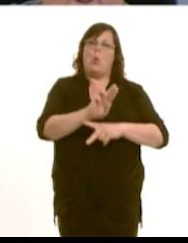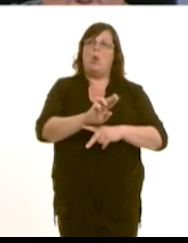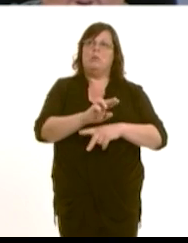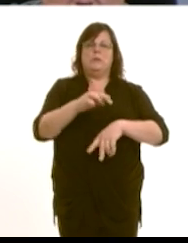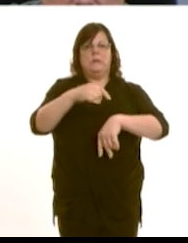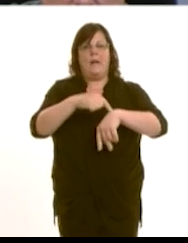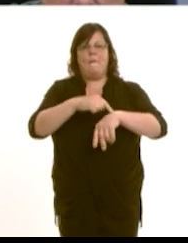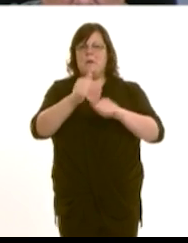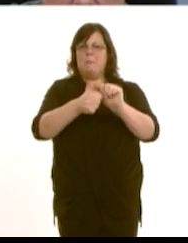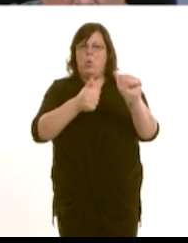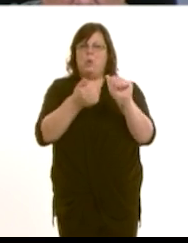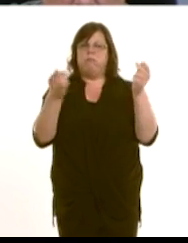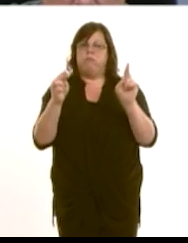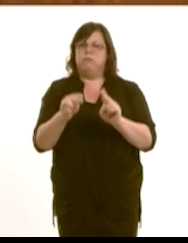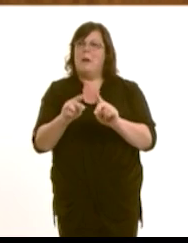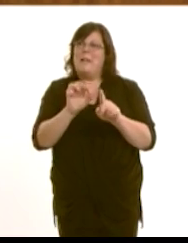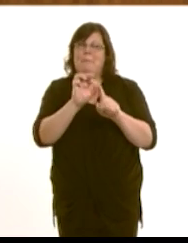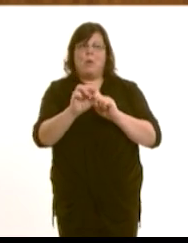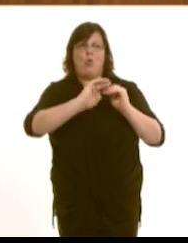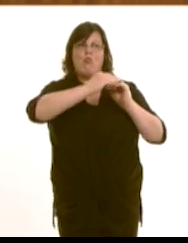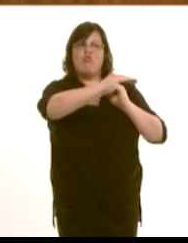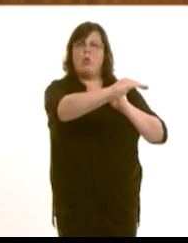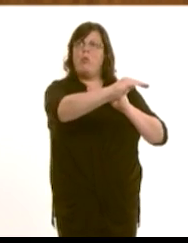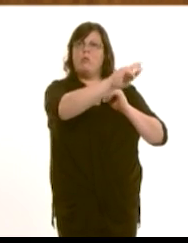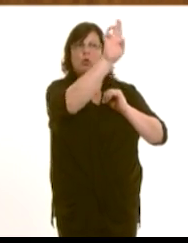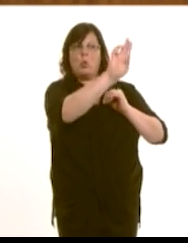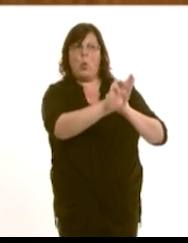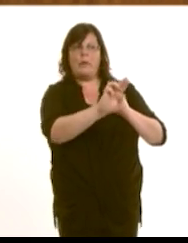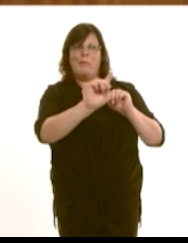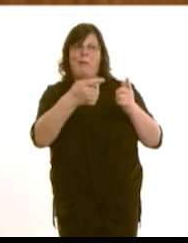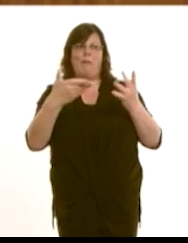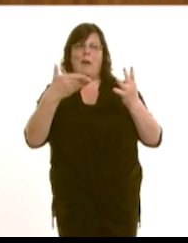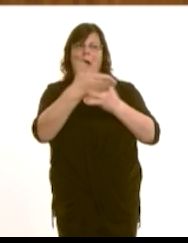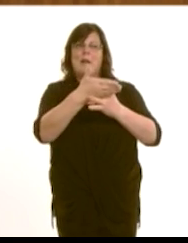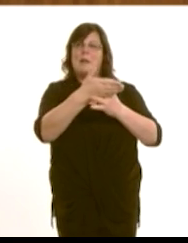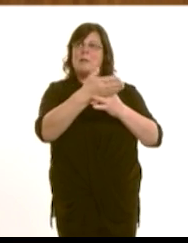difficult for rural children, especially those with no access to public transport, to access after school as well.